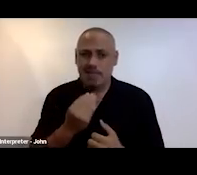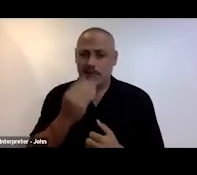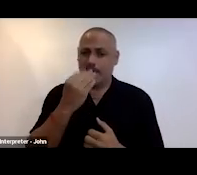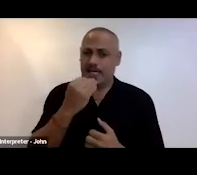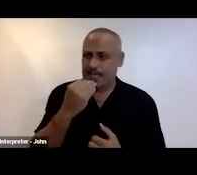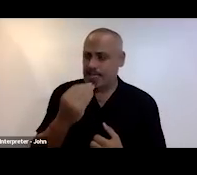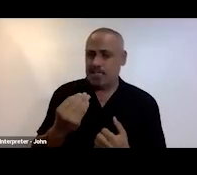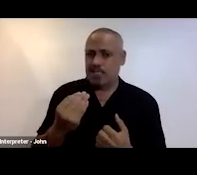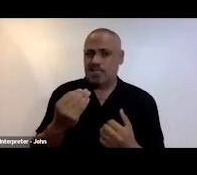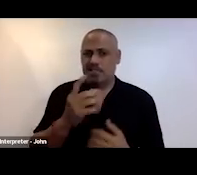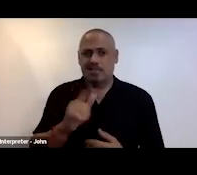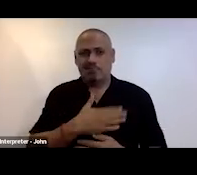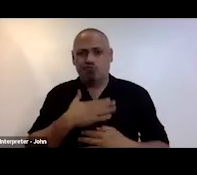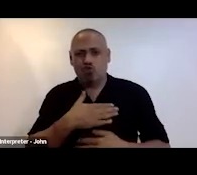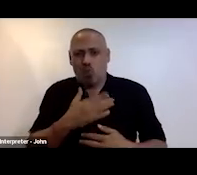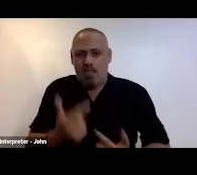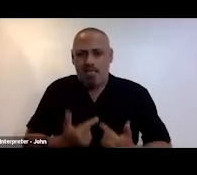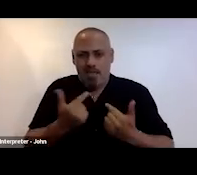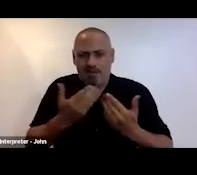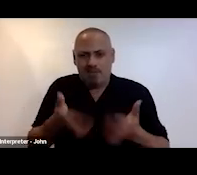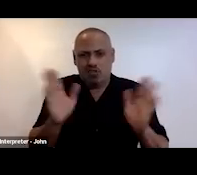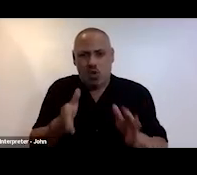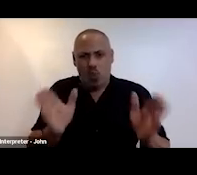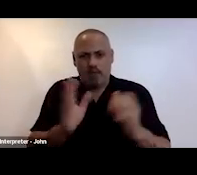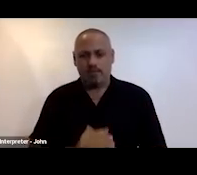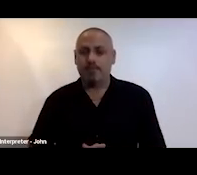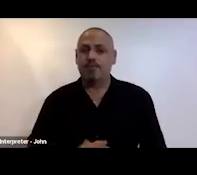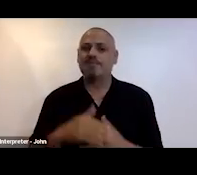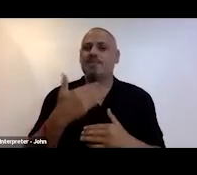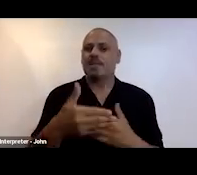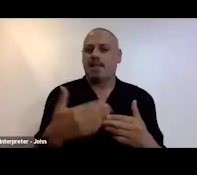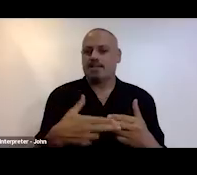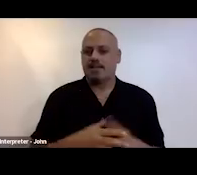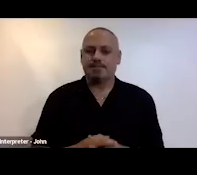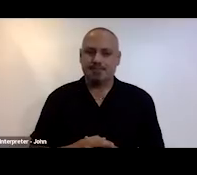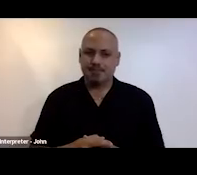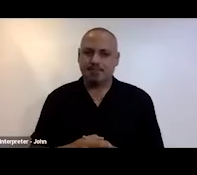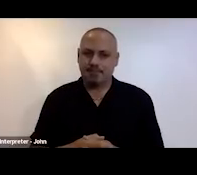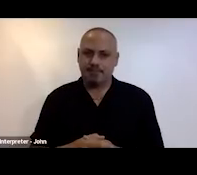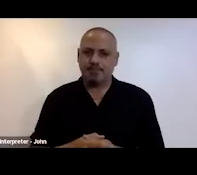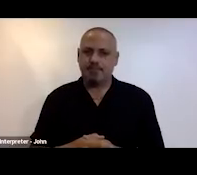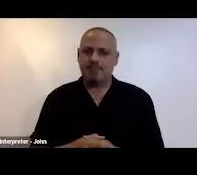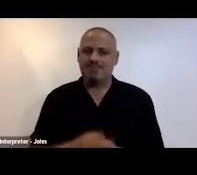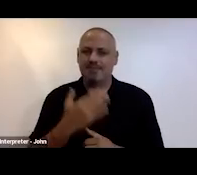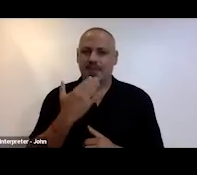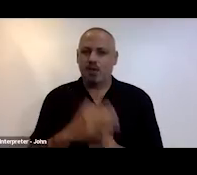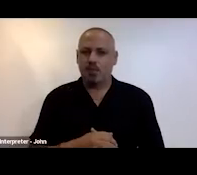and then just enjoy their life in a general way. Next slide, please, Vanessa. Thank you.